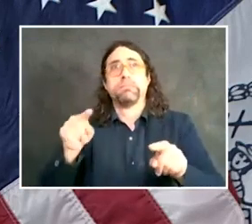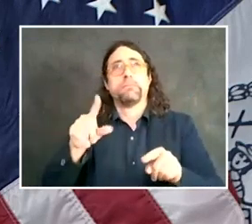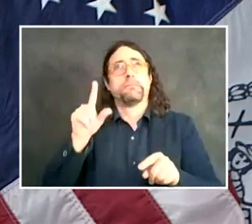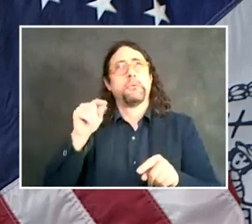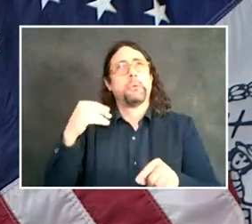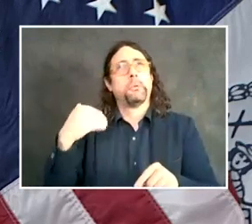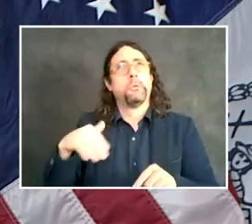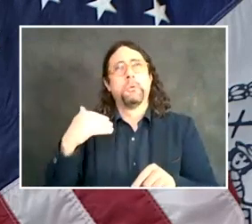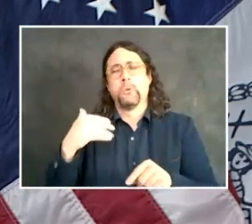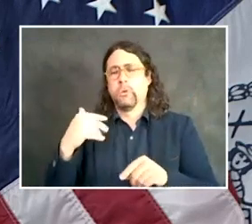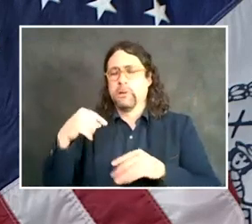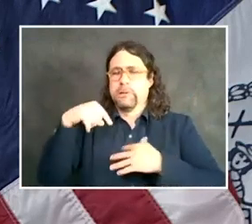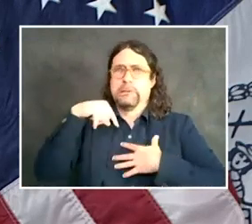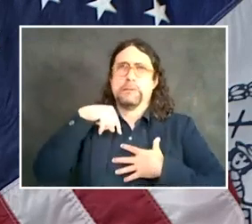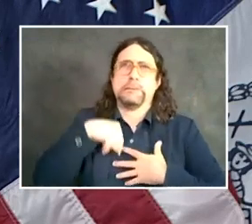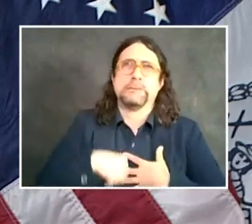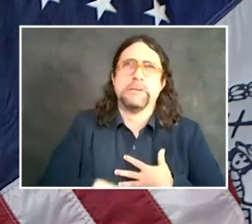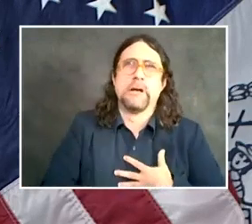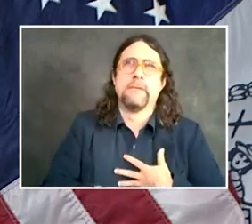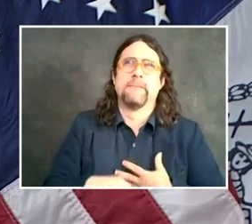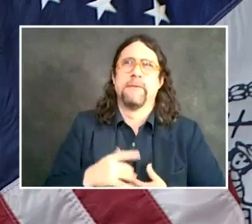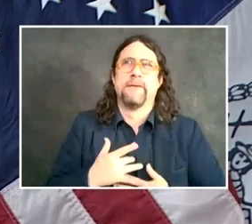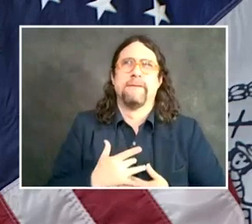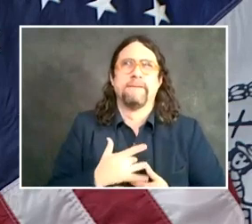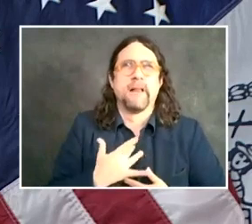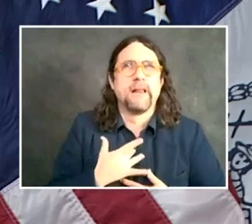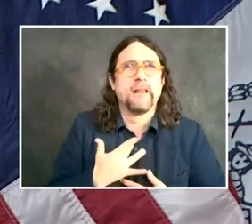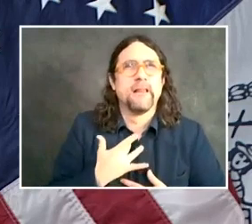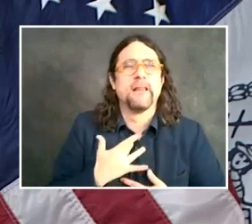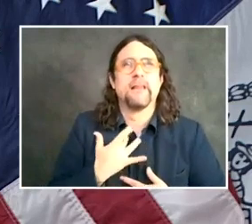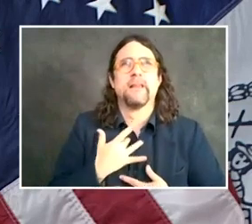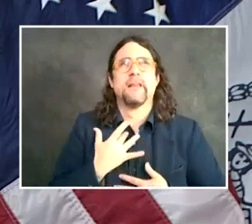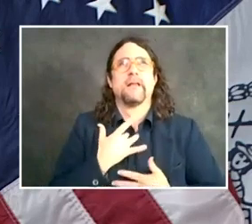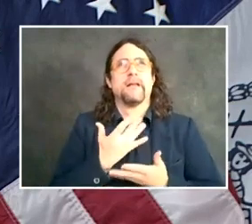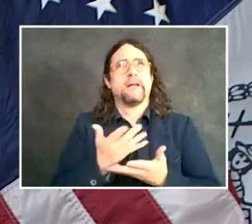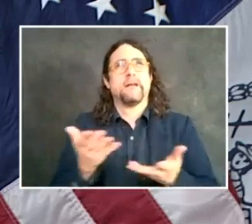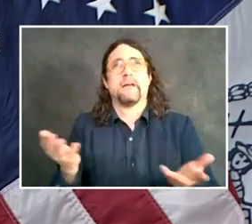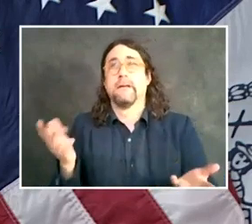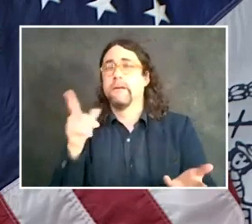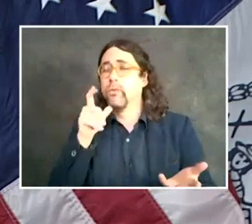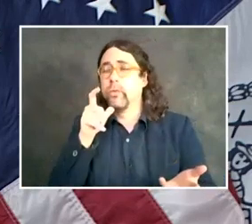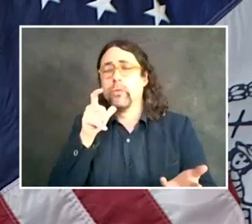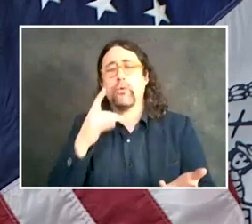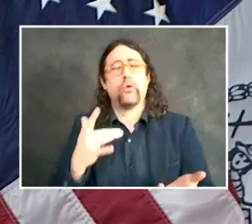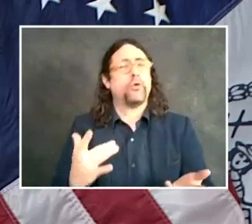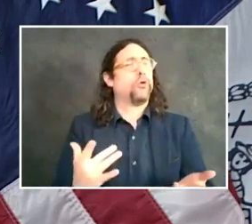WOULD DREDGE UP THE DEEPEST SHARPEST FEELINGS THAT HAVE TO